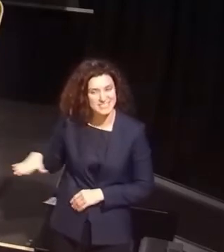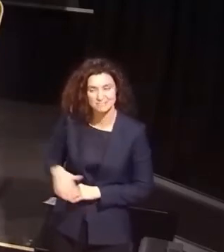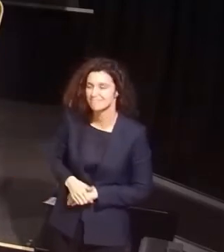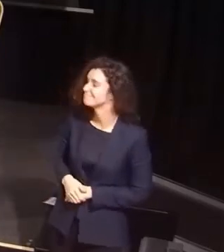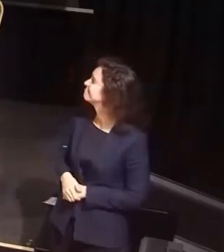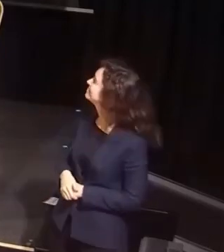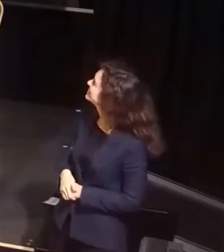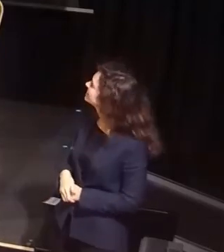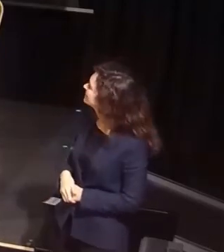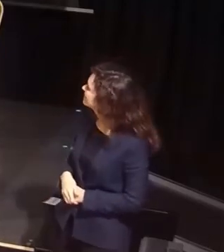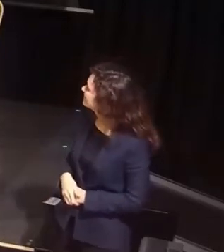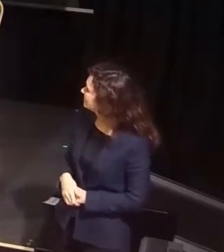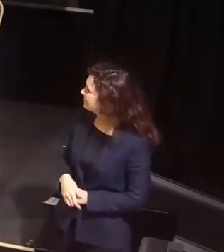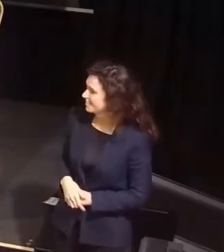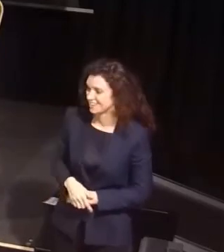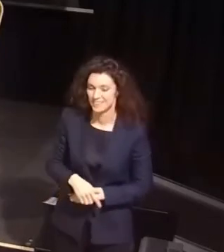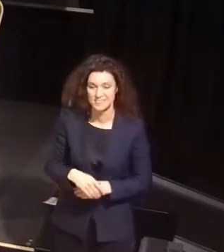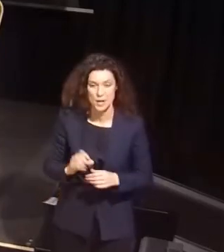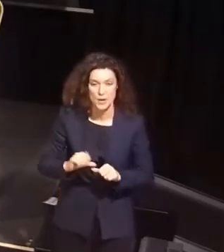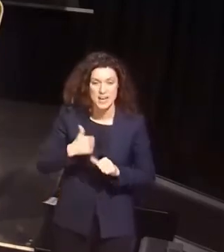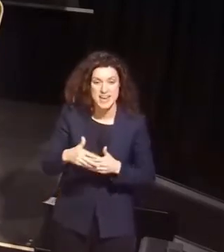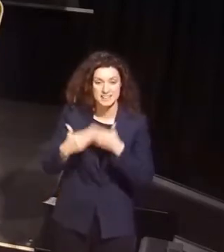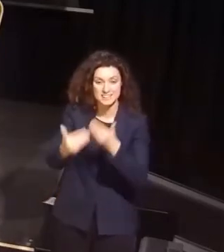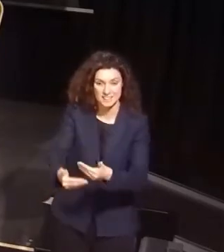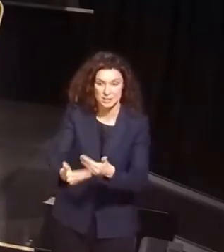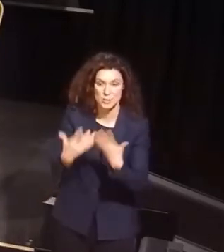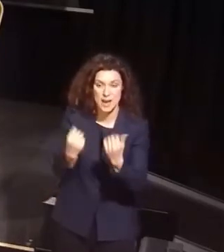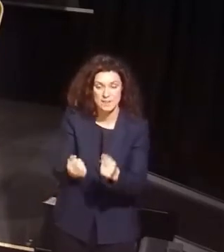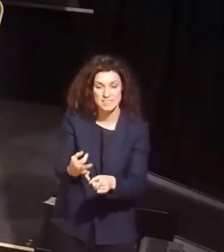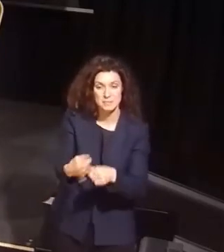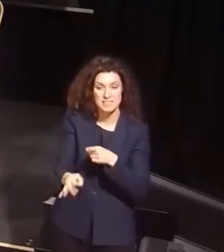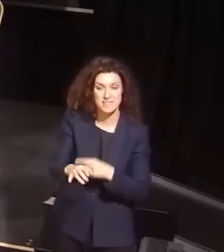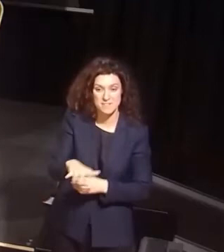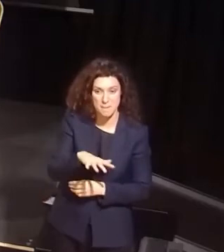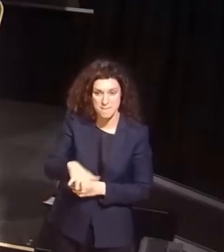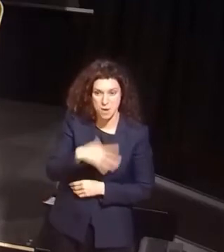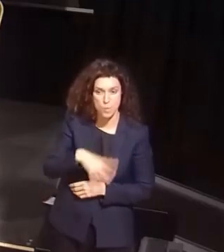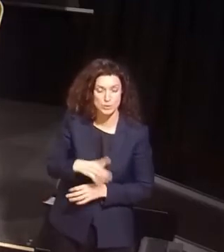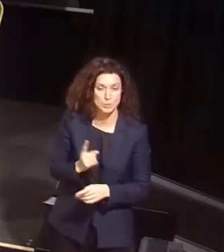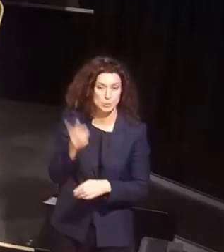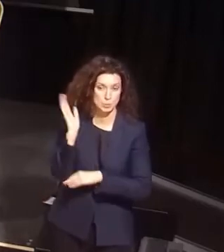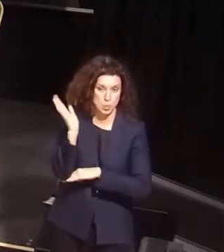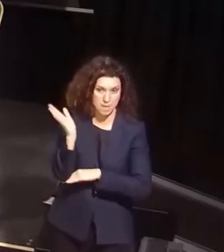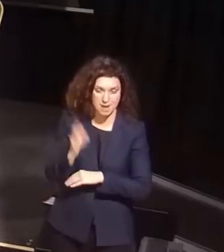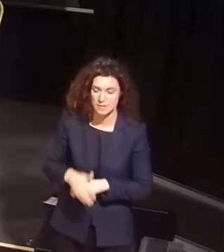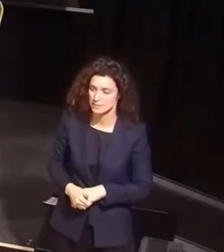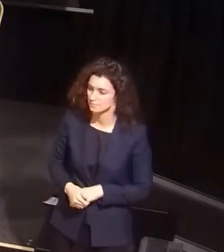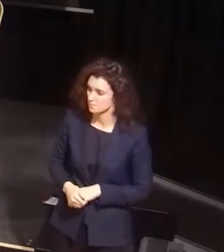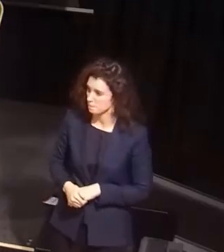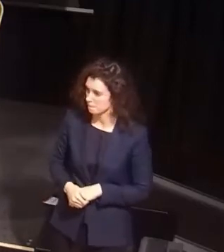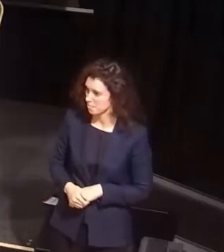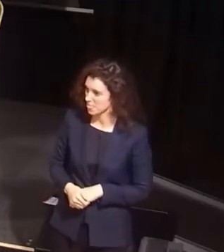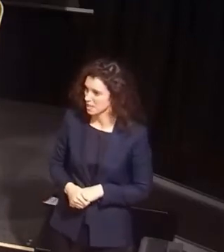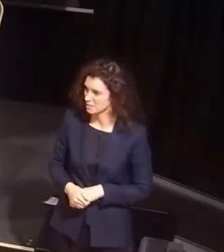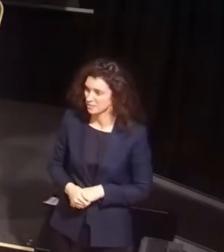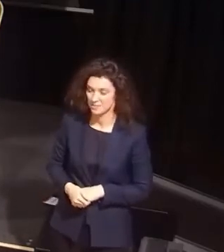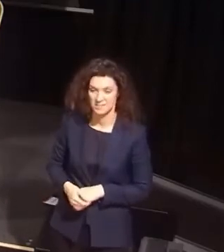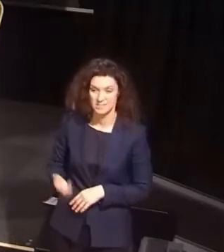we actually have specific family that I want to talk about. And the kid I'm showing on the screen,